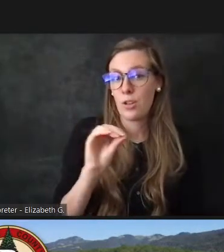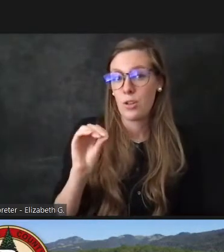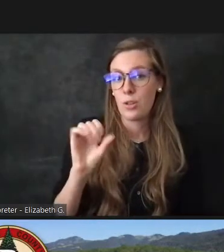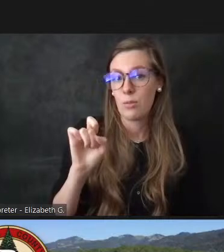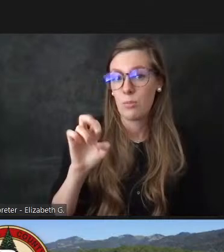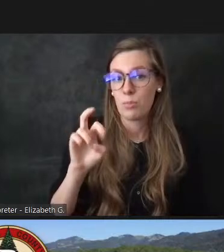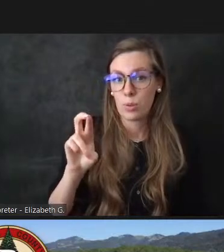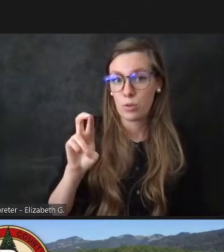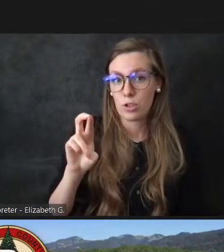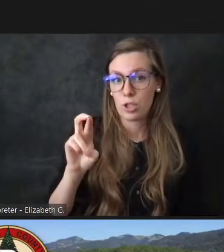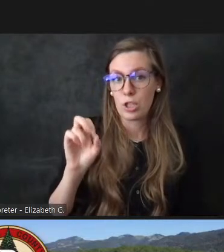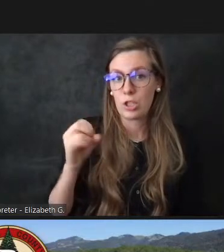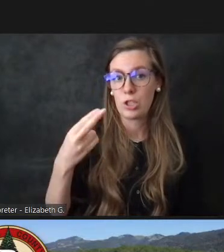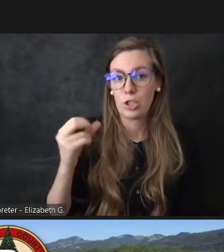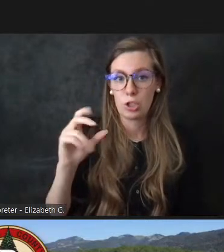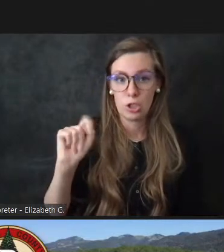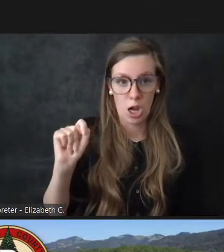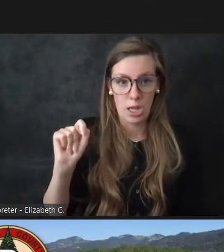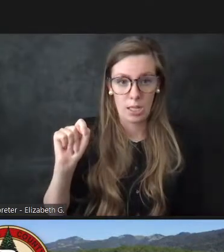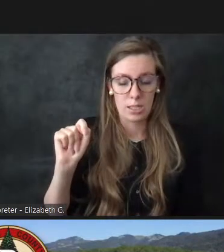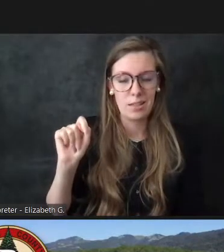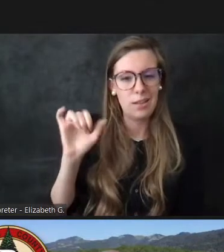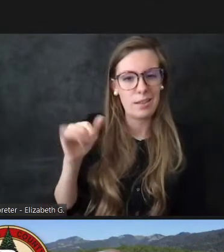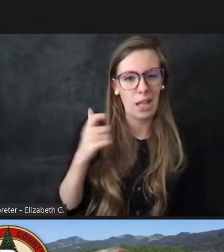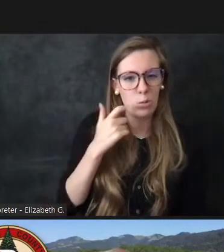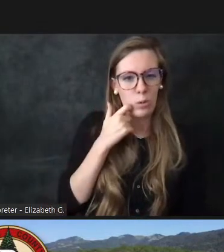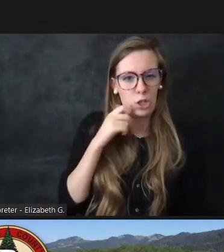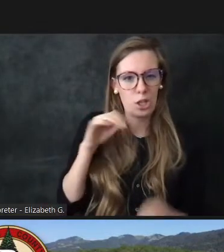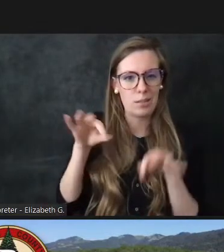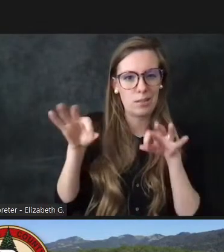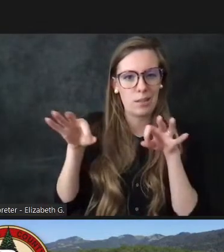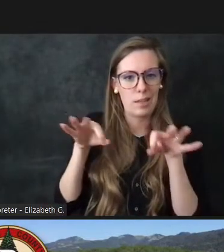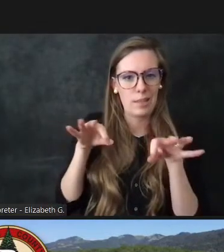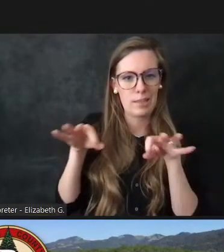booster shots that we've been talking about right now,